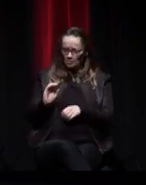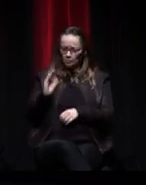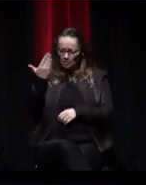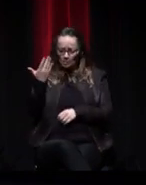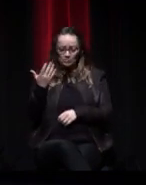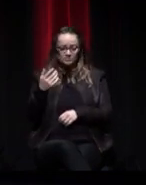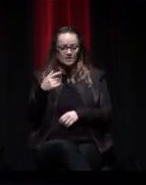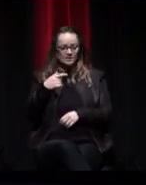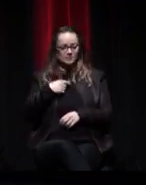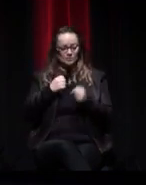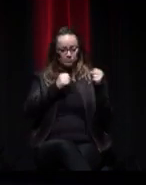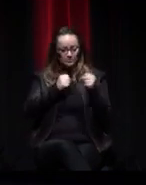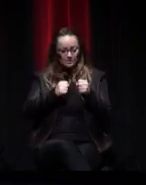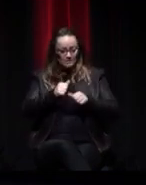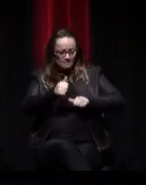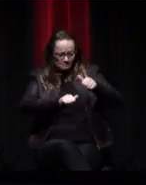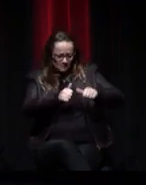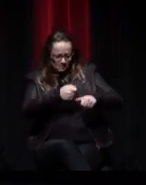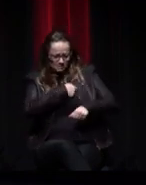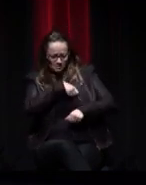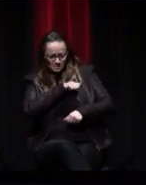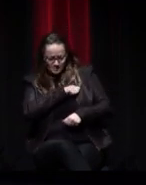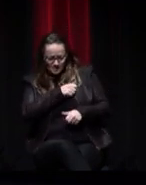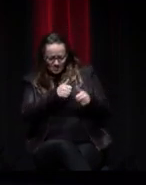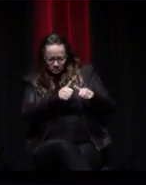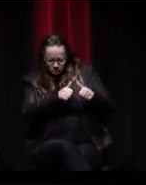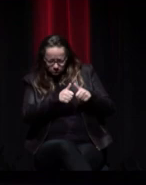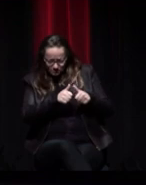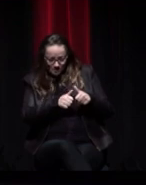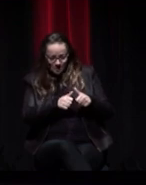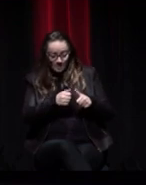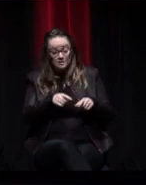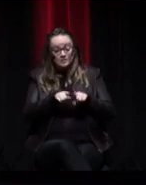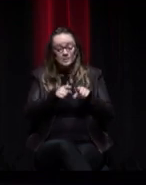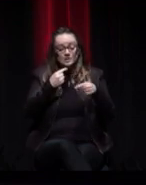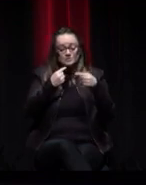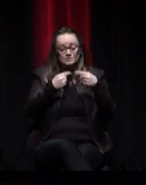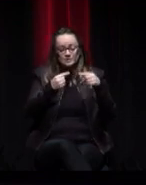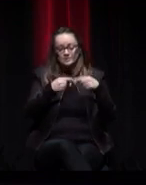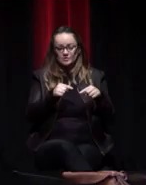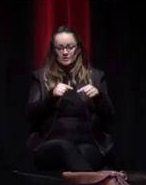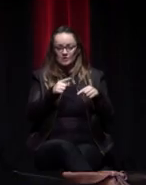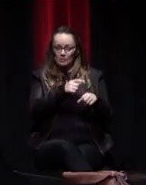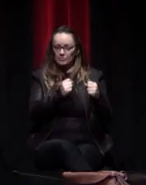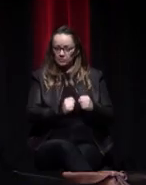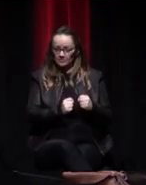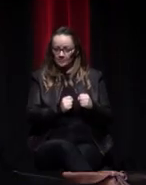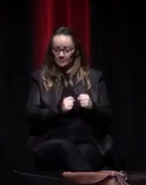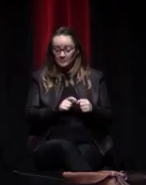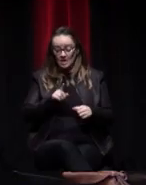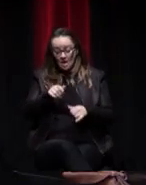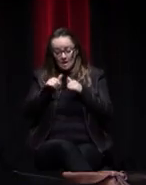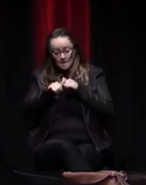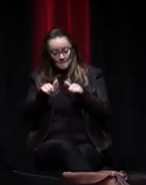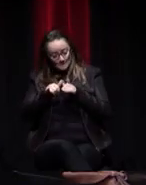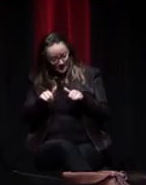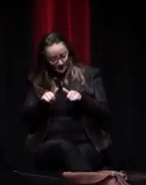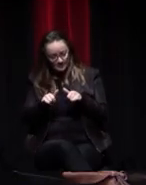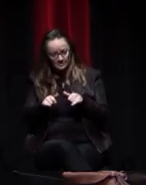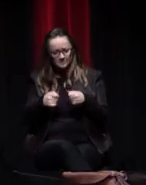supervising the exercise of power and criticizing power. The press, at best,